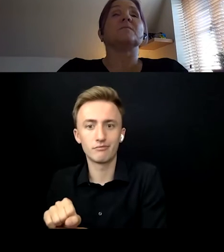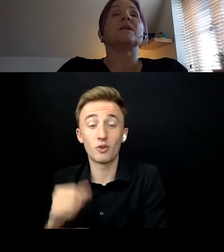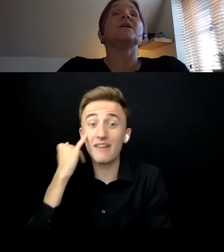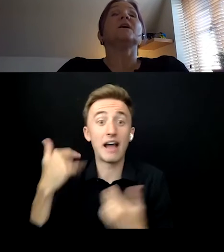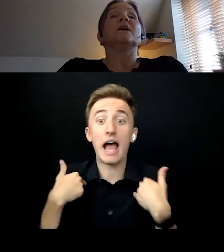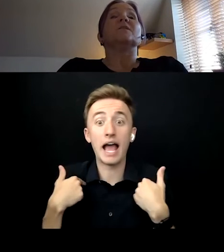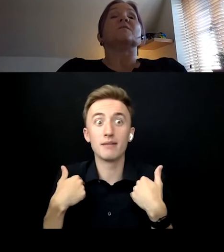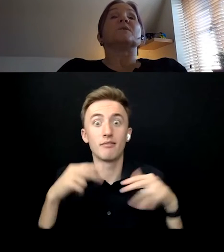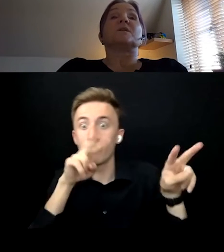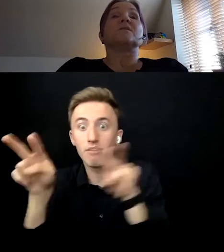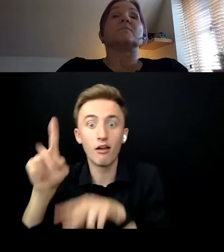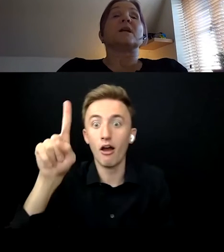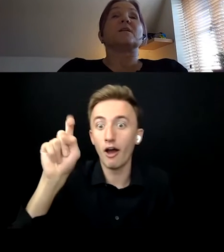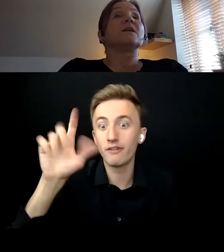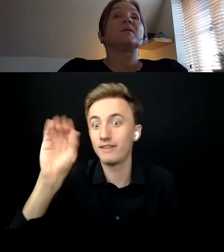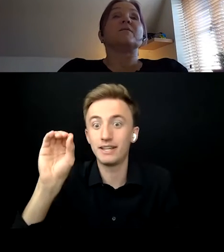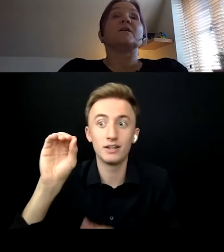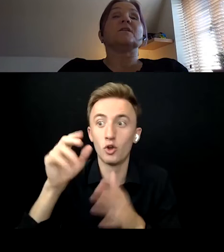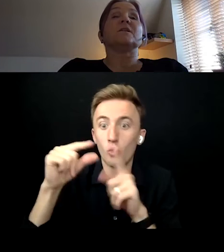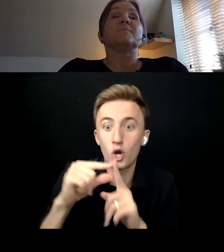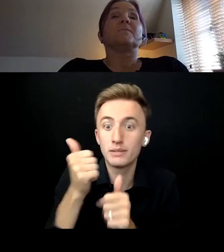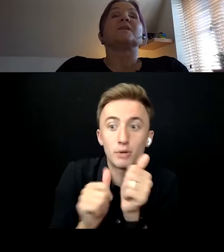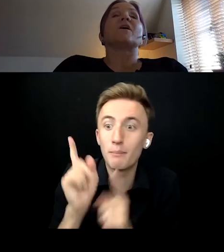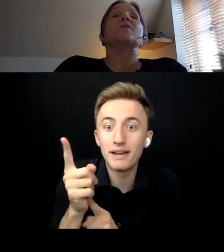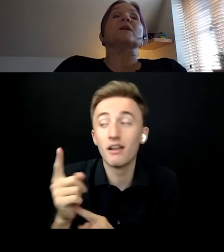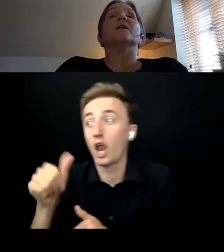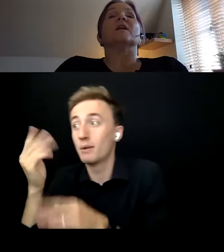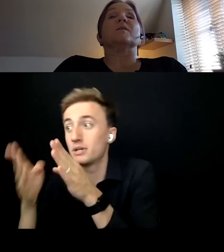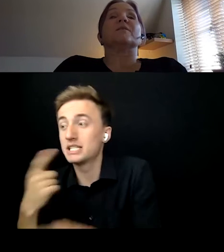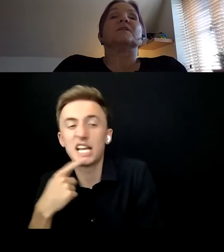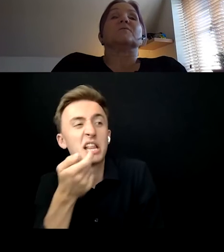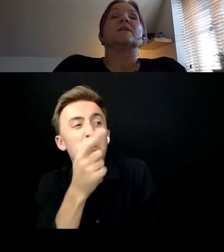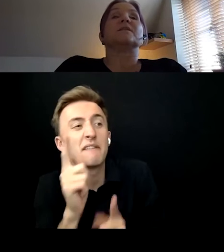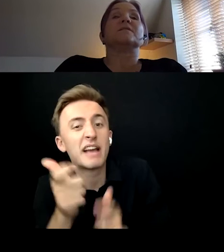per minute and someone says make it a little bit faster, that's only a little bit faster relative